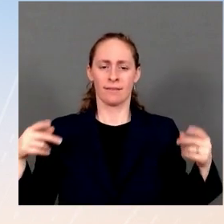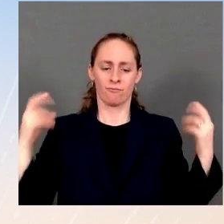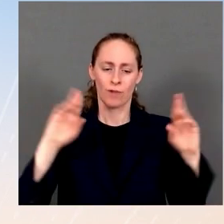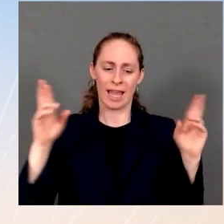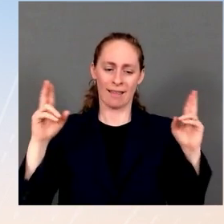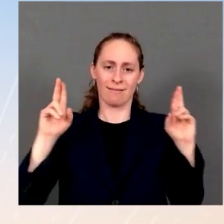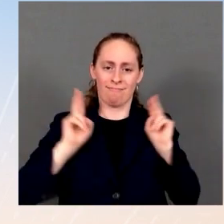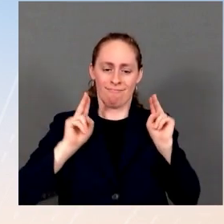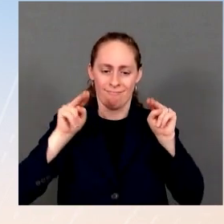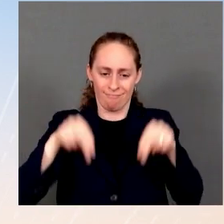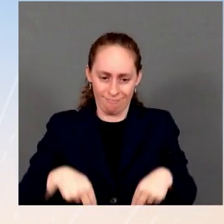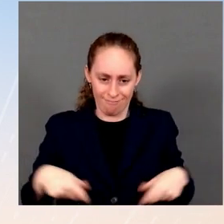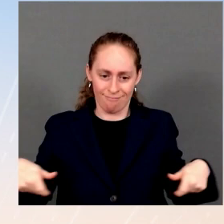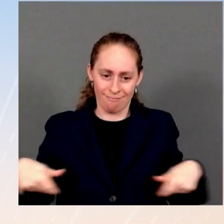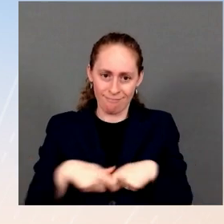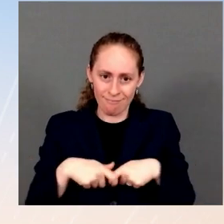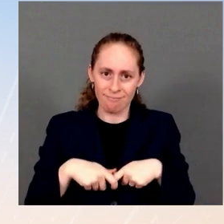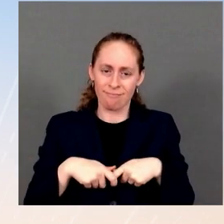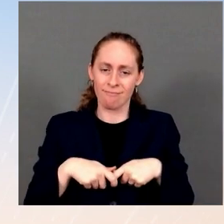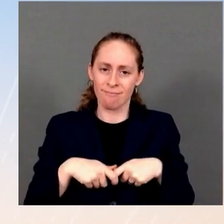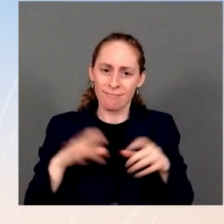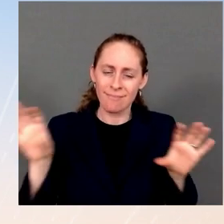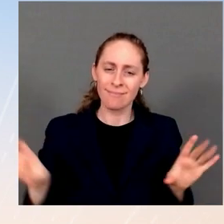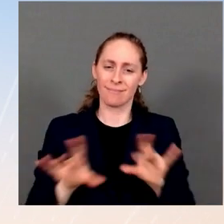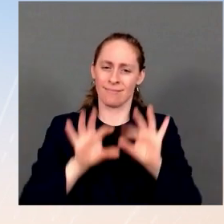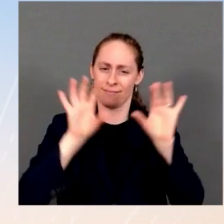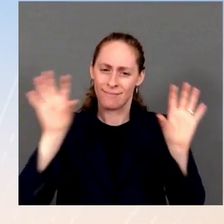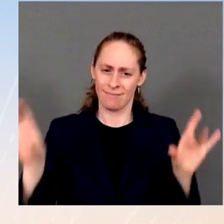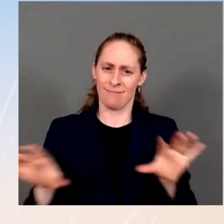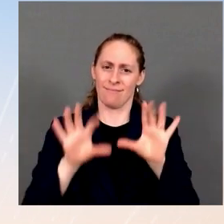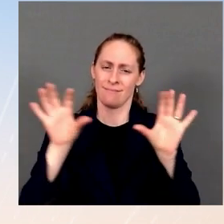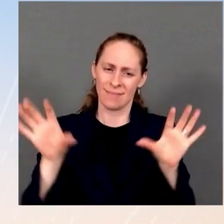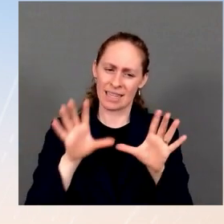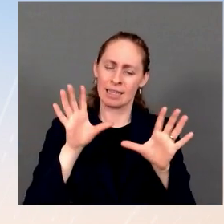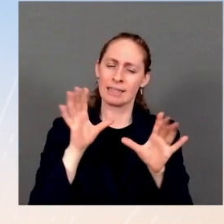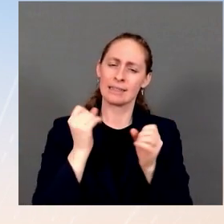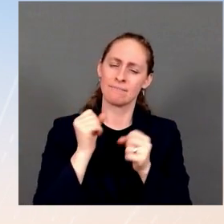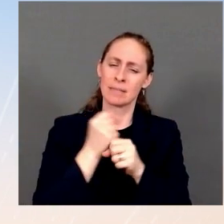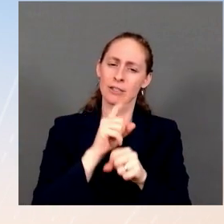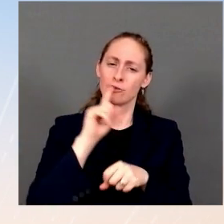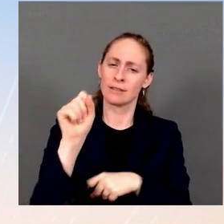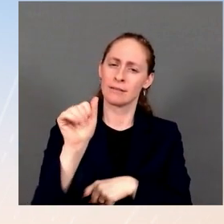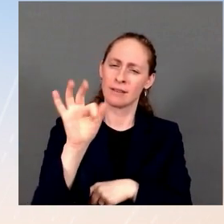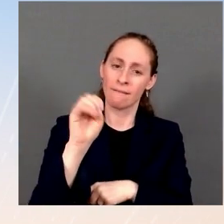We're going to be there shoulder-to-shoulder with folks as they take on this challenge. And the EPA is doing that.